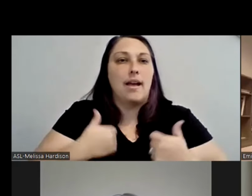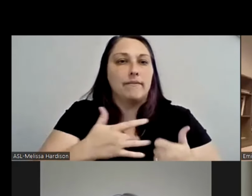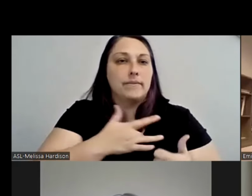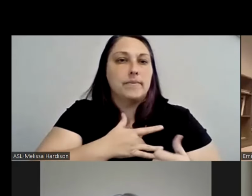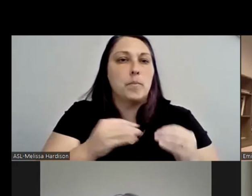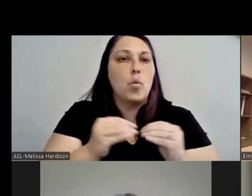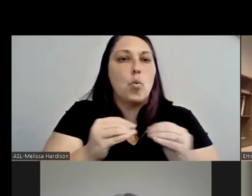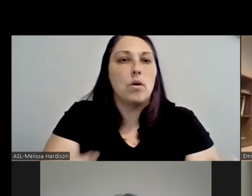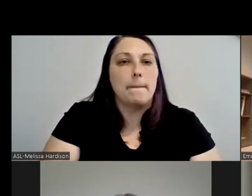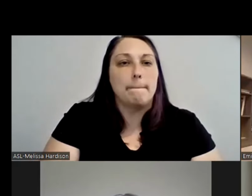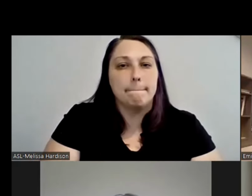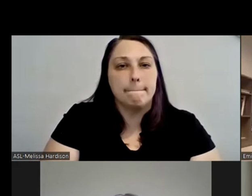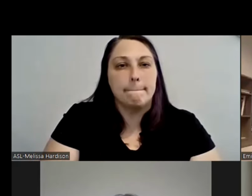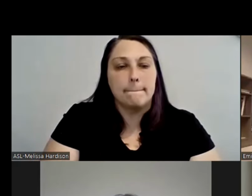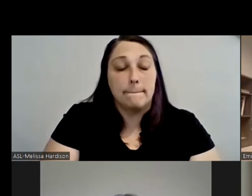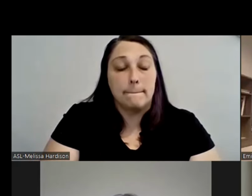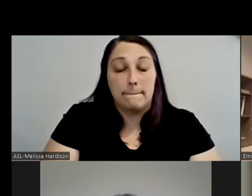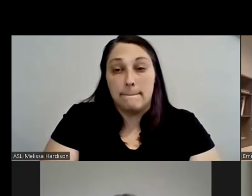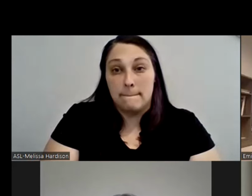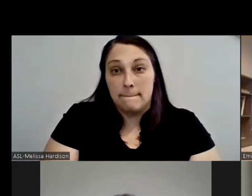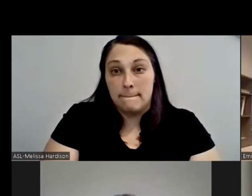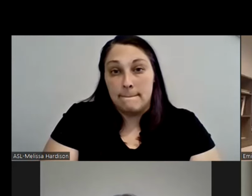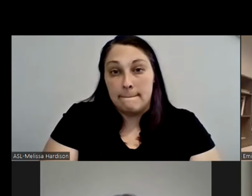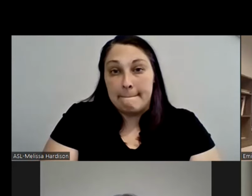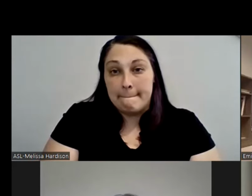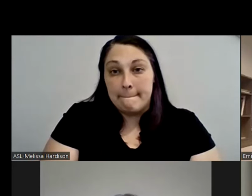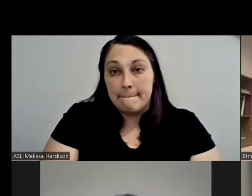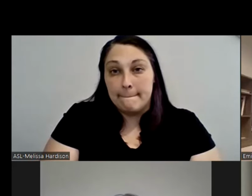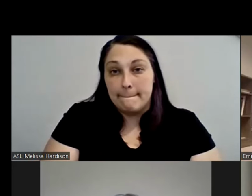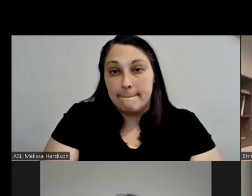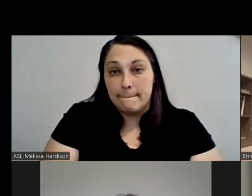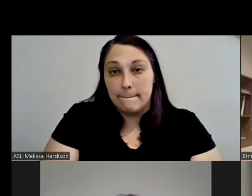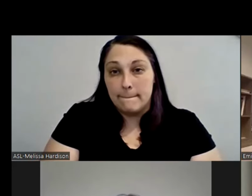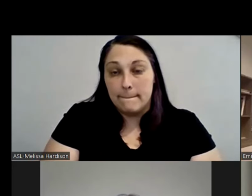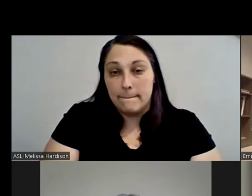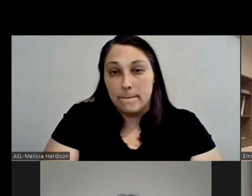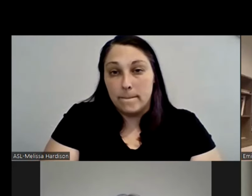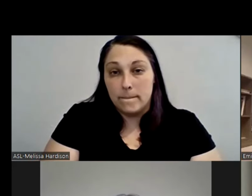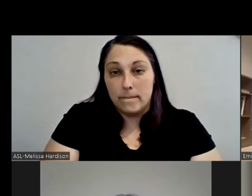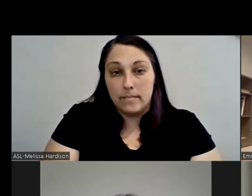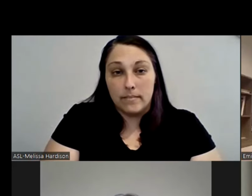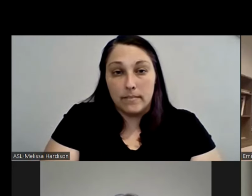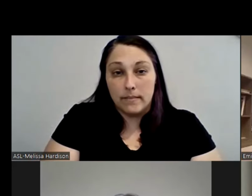geographic location can come into play in terms of whether or not an individual is eligible for Home Modifications.